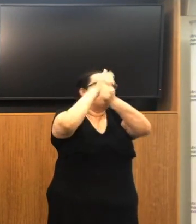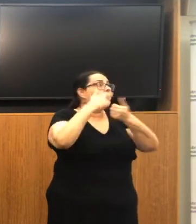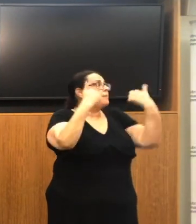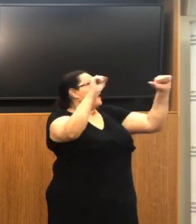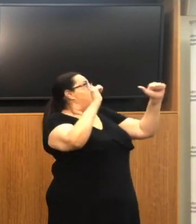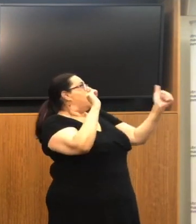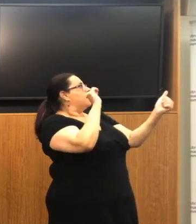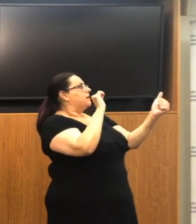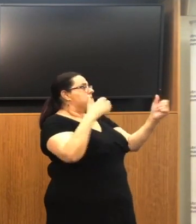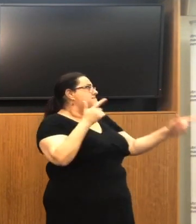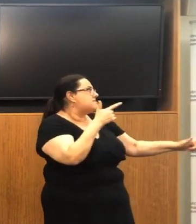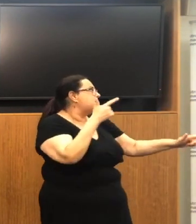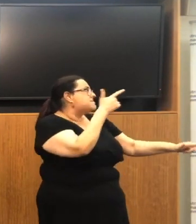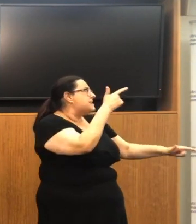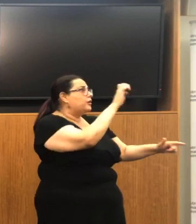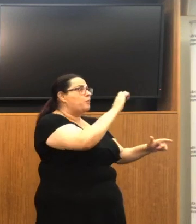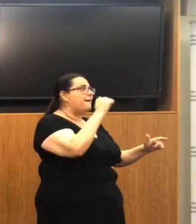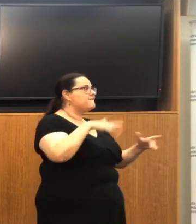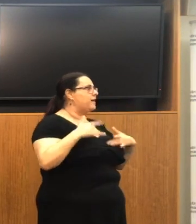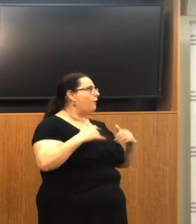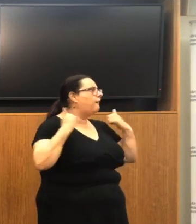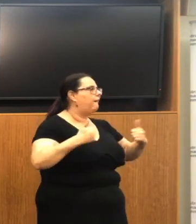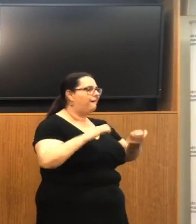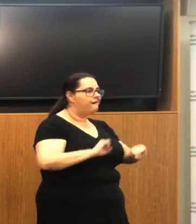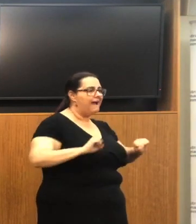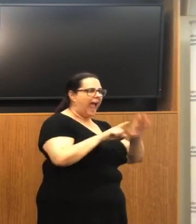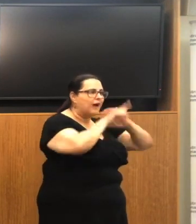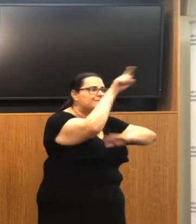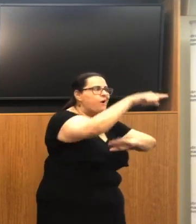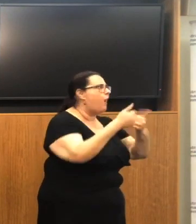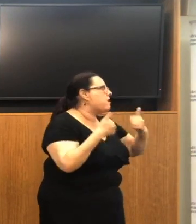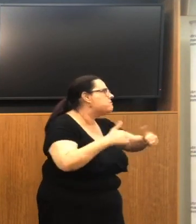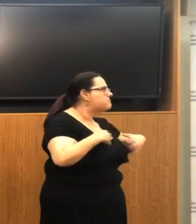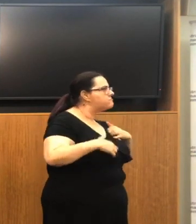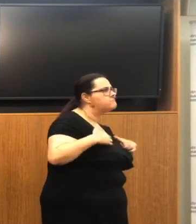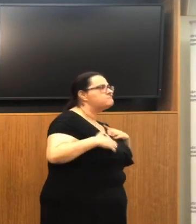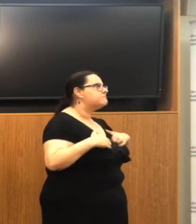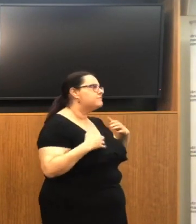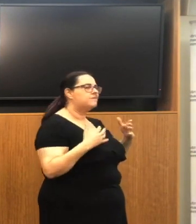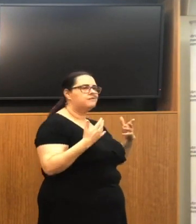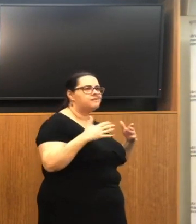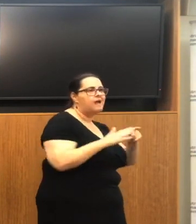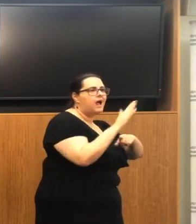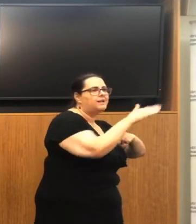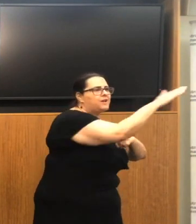That's a big adventure for me. But yeah, but some things you just cannot sugar coat